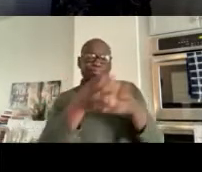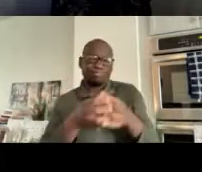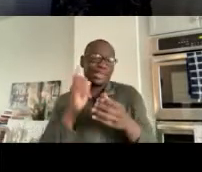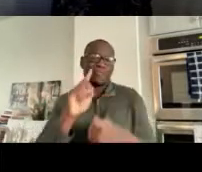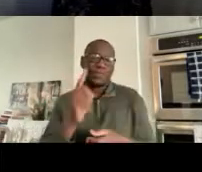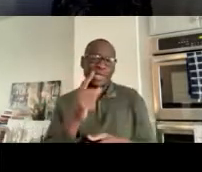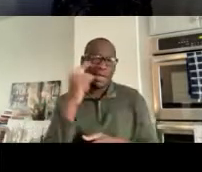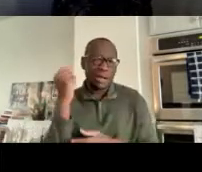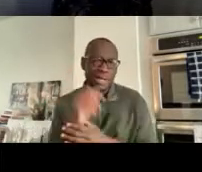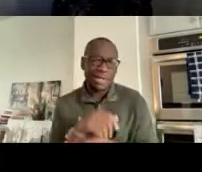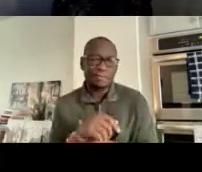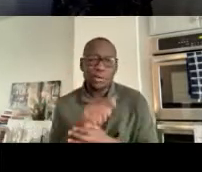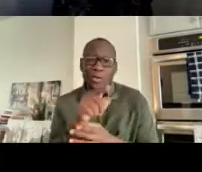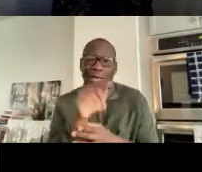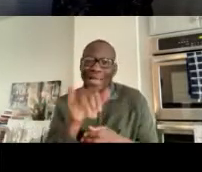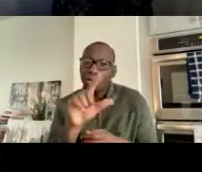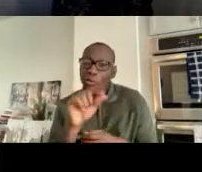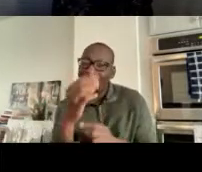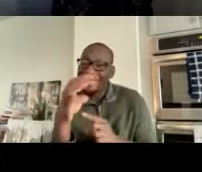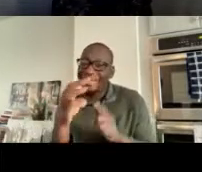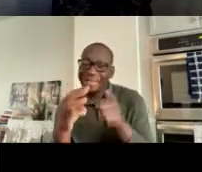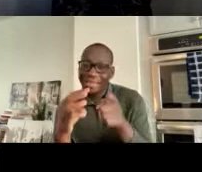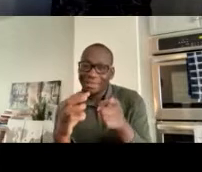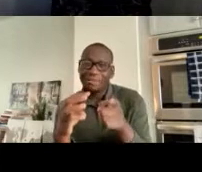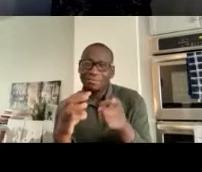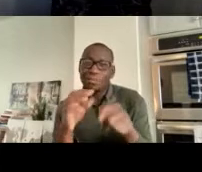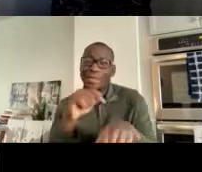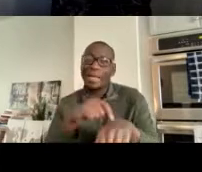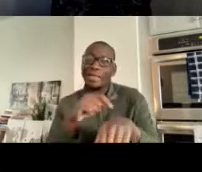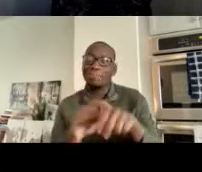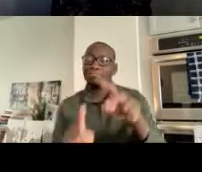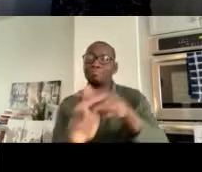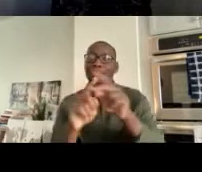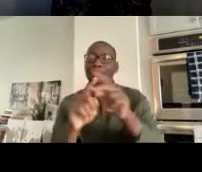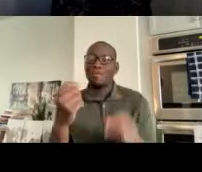official partnership began with the deaf students coming to Gallaudet but this photograph is from